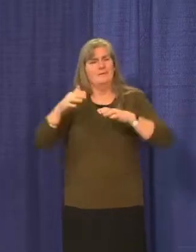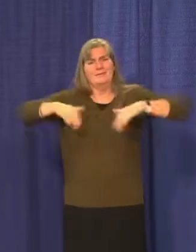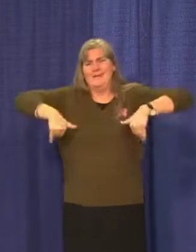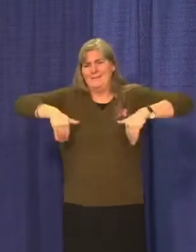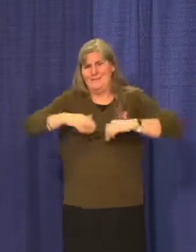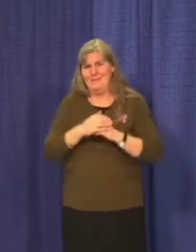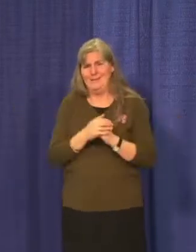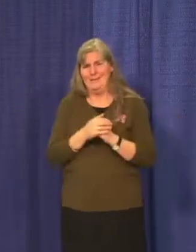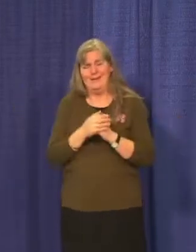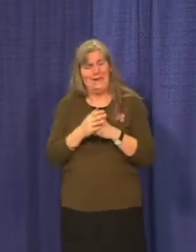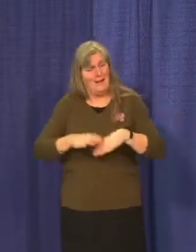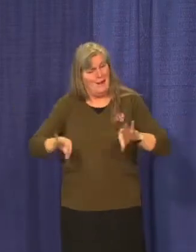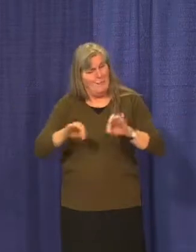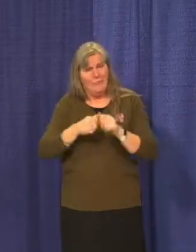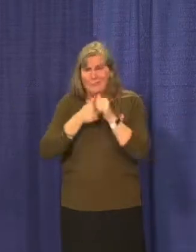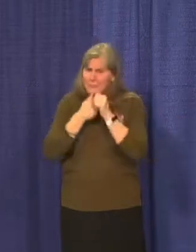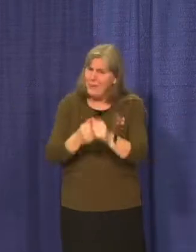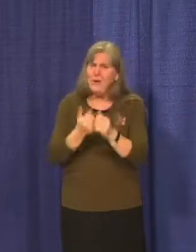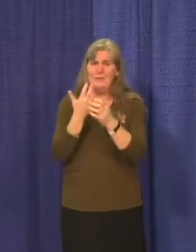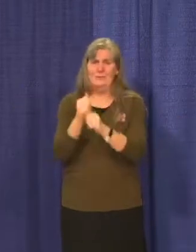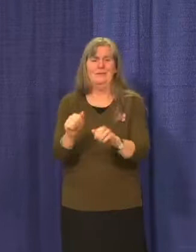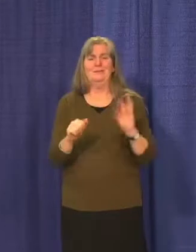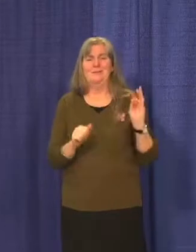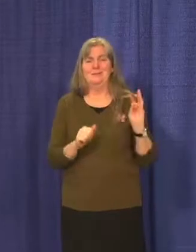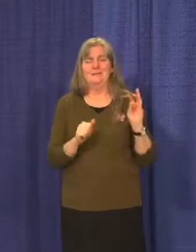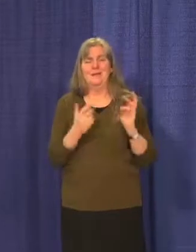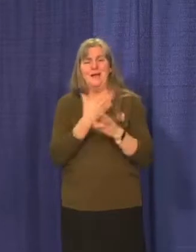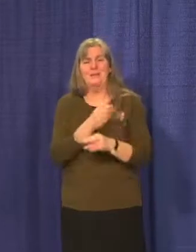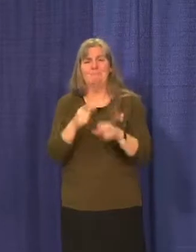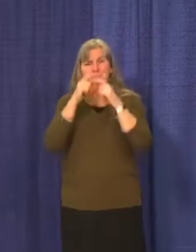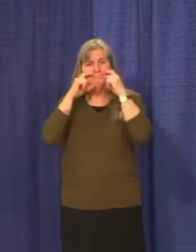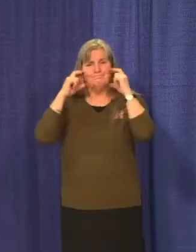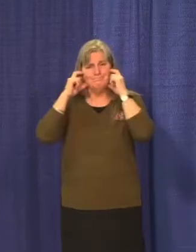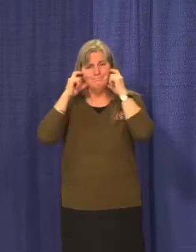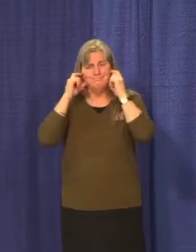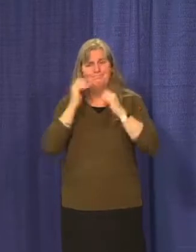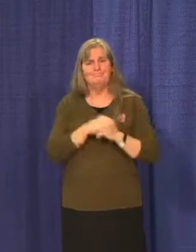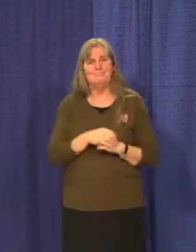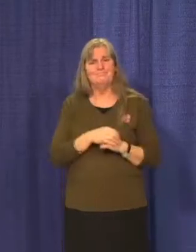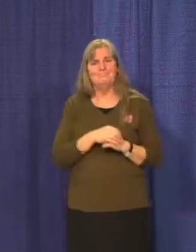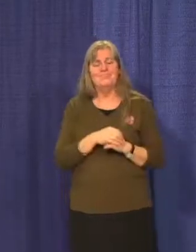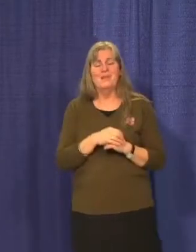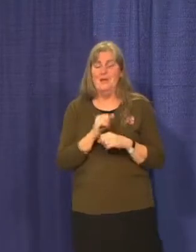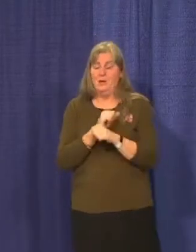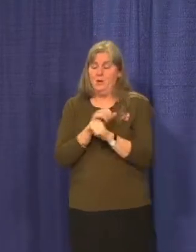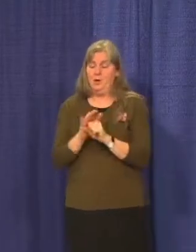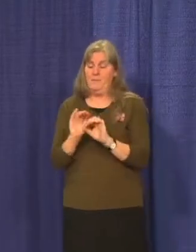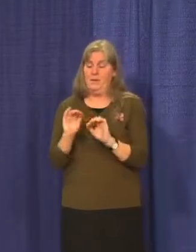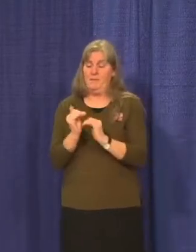It is important to continue to practice the Safe Six and mask up. Minimizing the spread of COVID